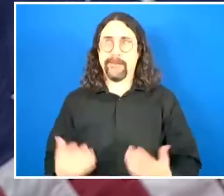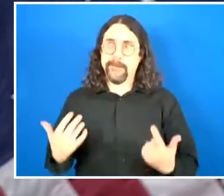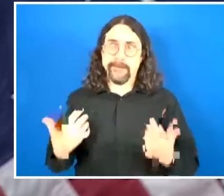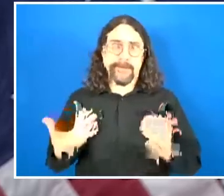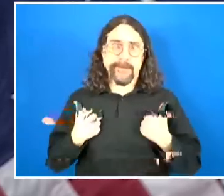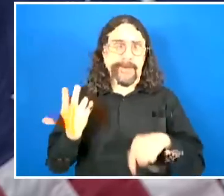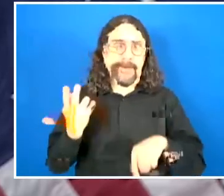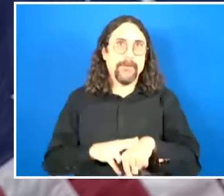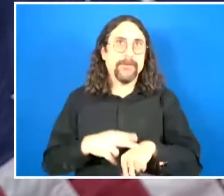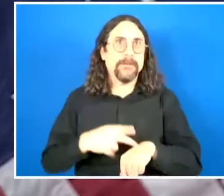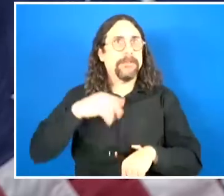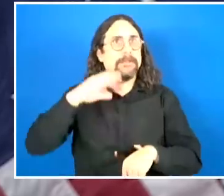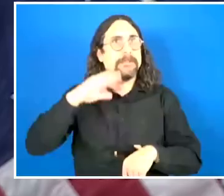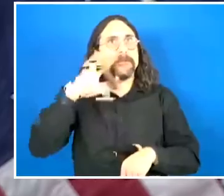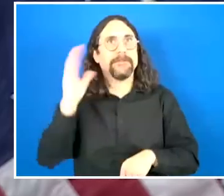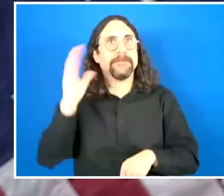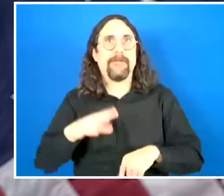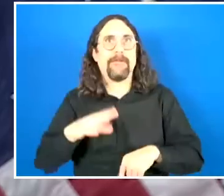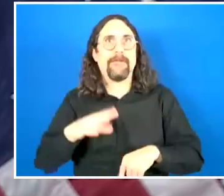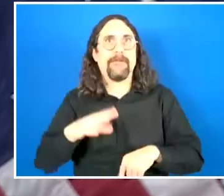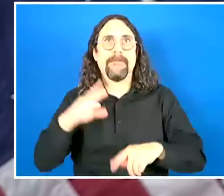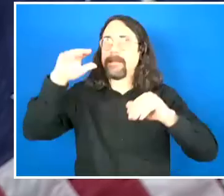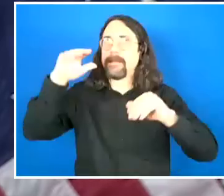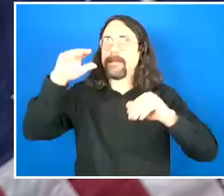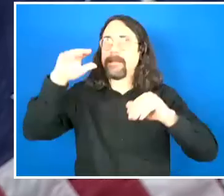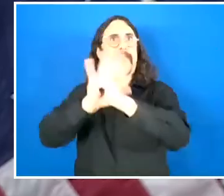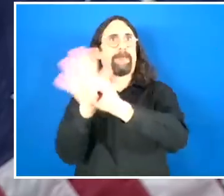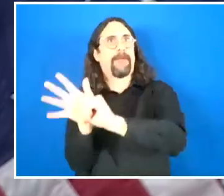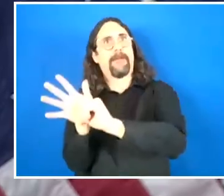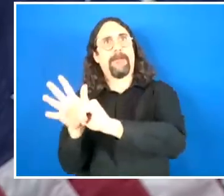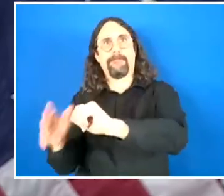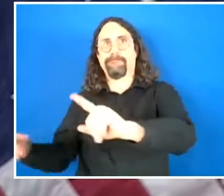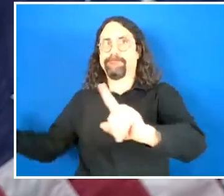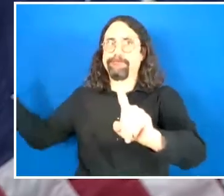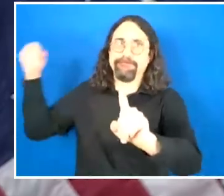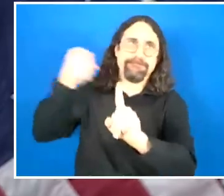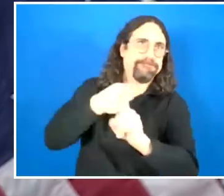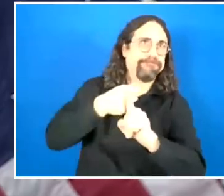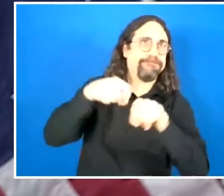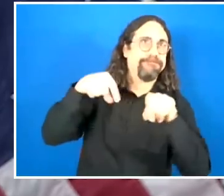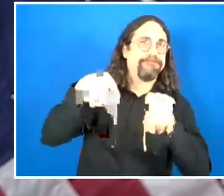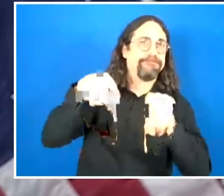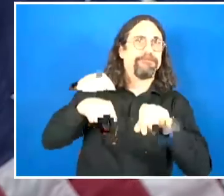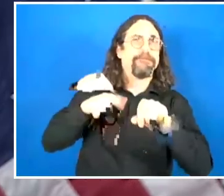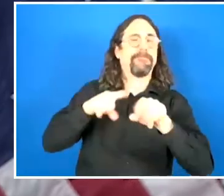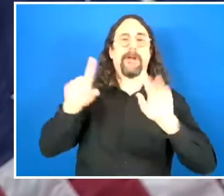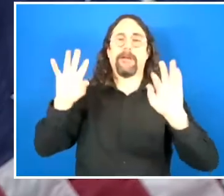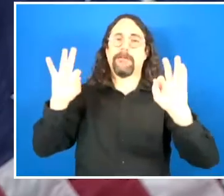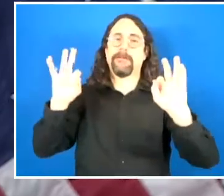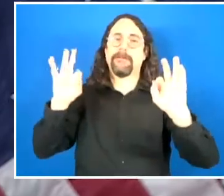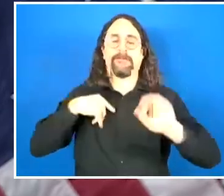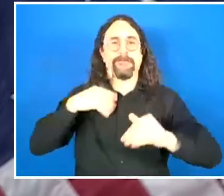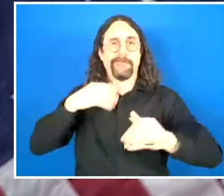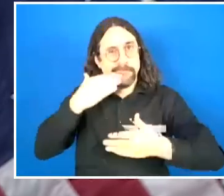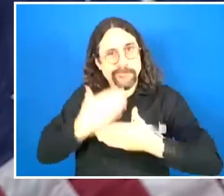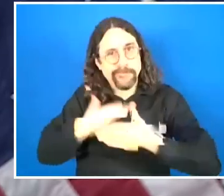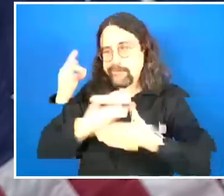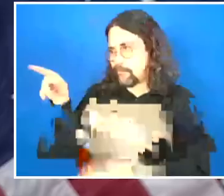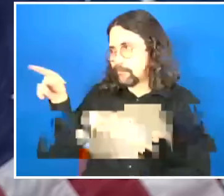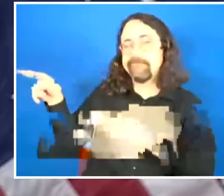B TELLING THAT THIS MAN HAD AELRADY BROUGH T HIS SCHOOL SYSTEM BACK PREVIOUSLY IN ANOTHER PLACE FROM ANOTHER DISASTERA NDIT